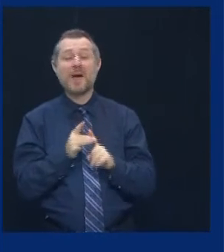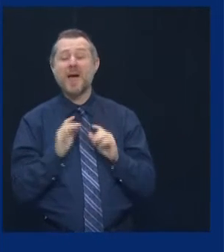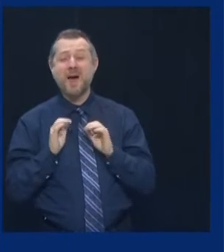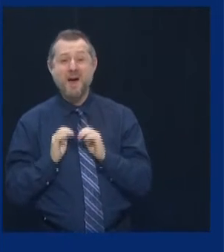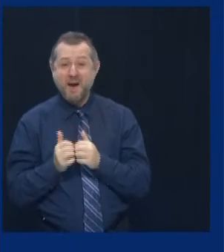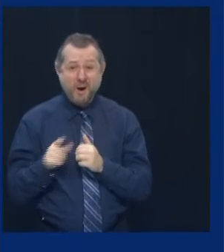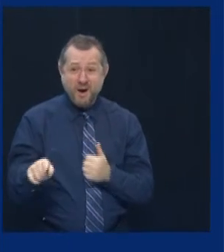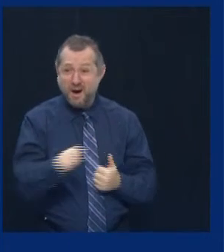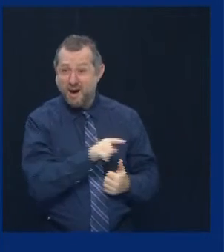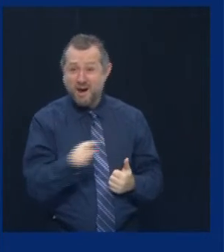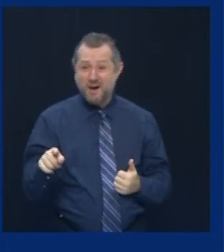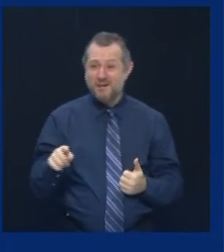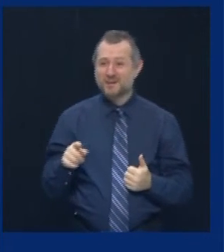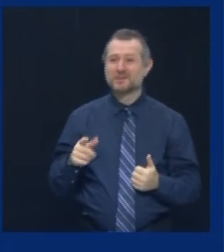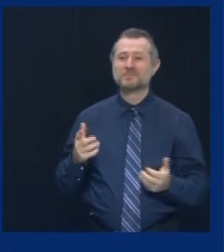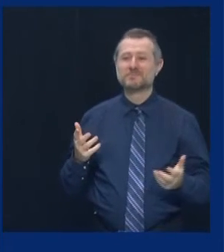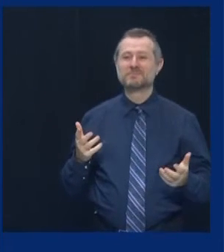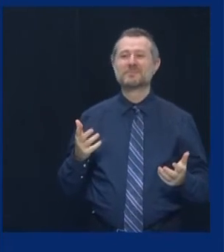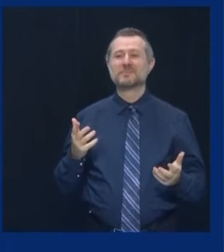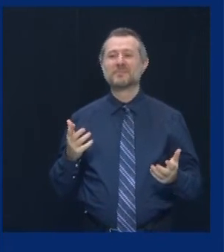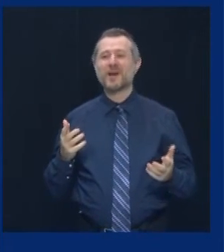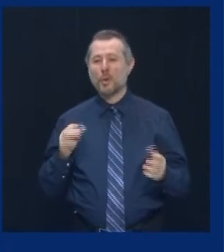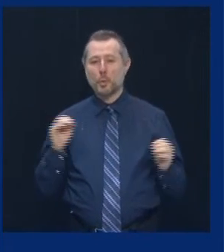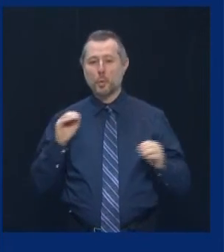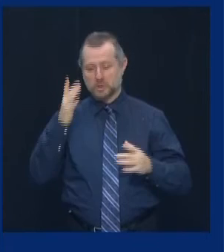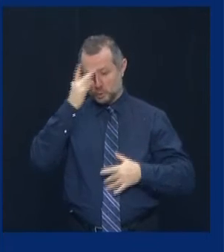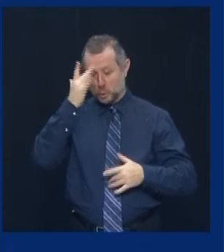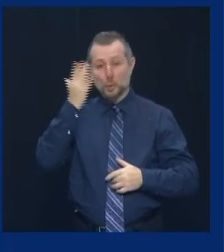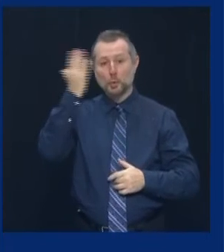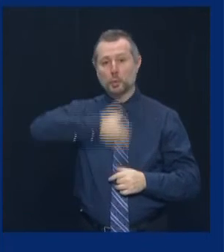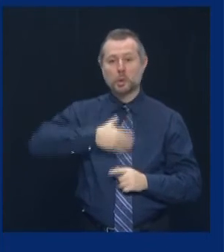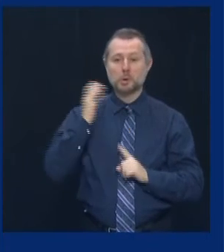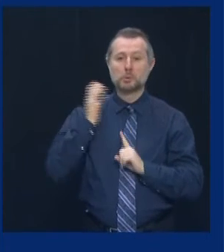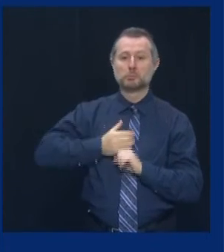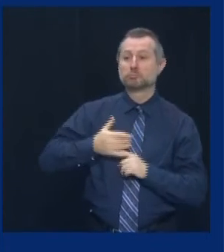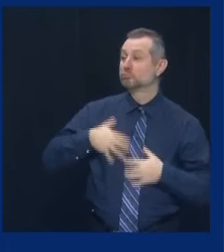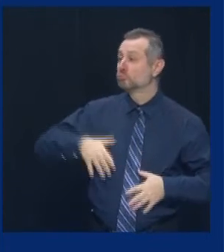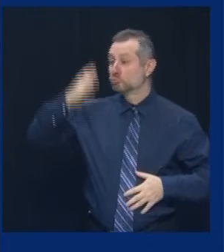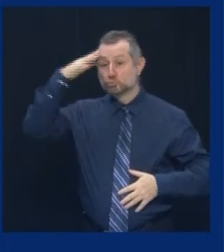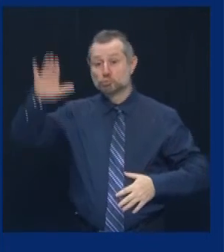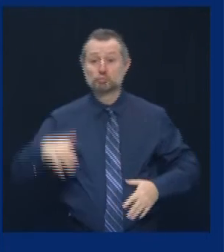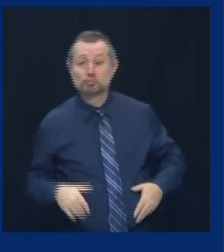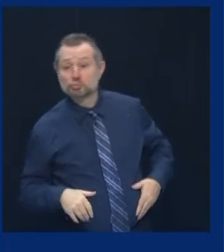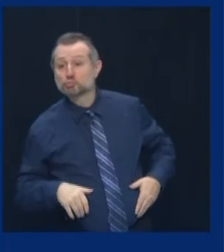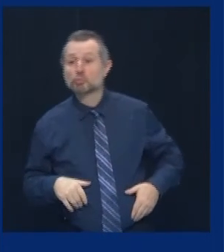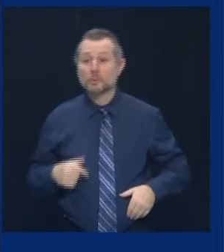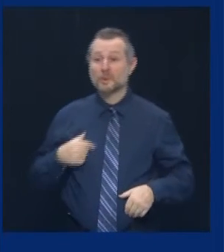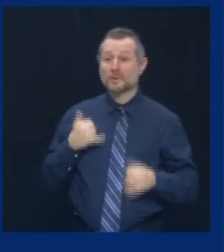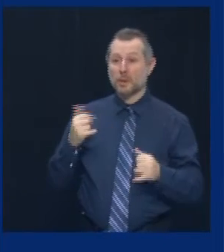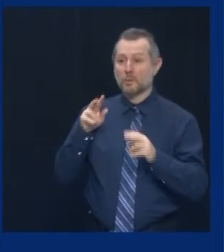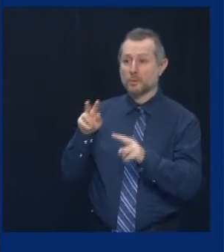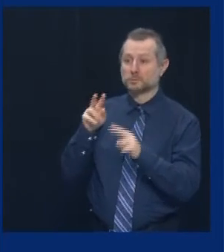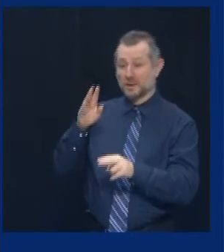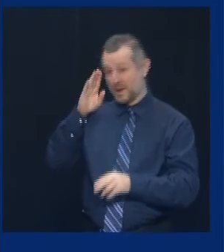50% OF THE SPREAD ASYMPTOMATIC, PEOPLE DON'T EVEN KNOW THEY HAVE